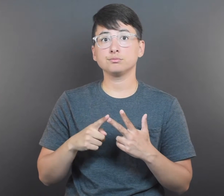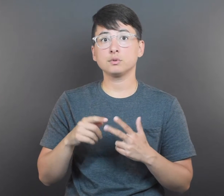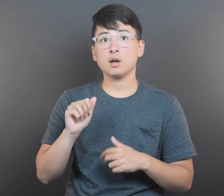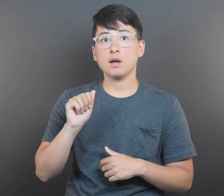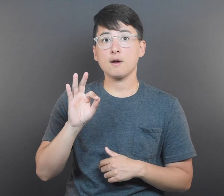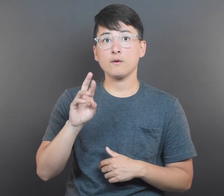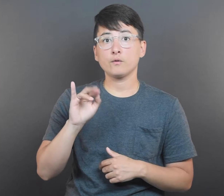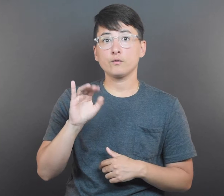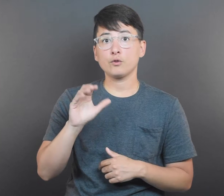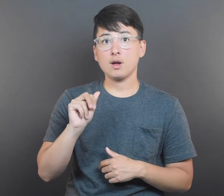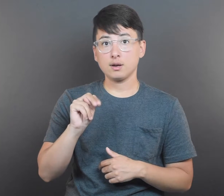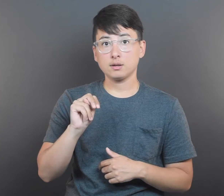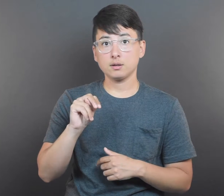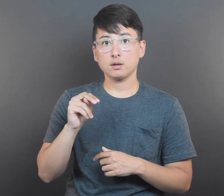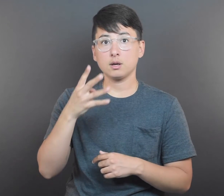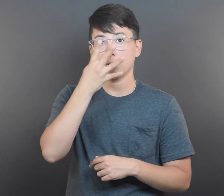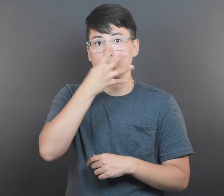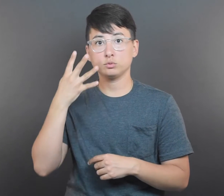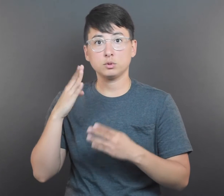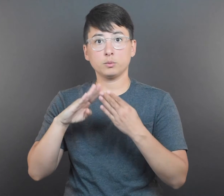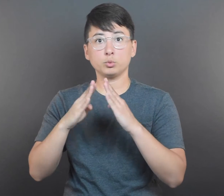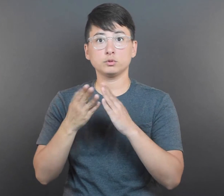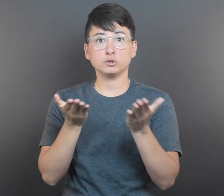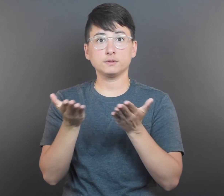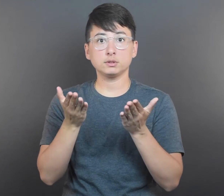Briva Health Clinic, already connected to the Muslim community,